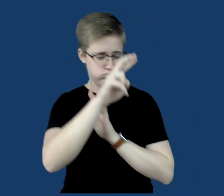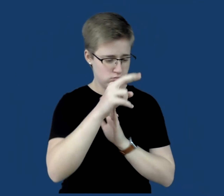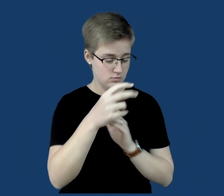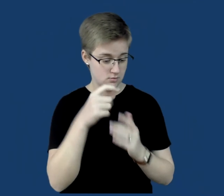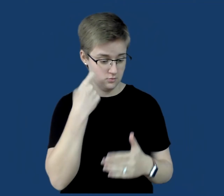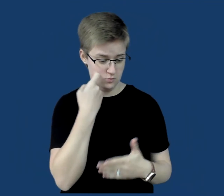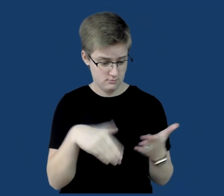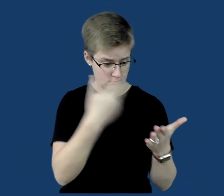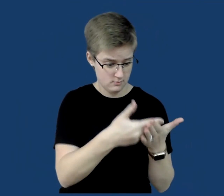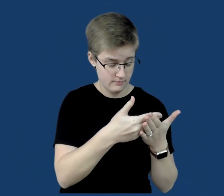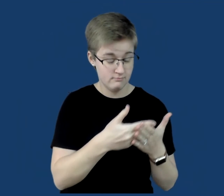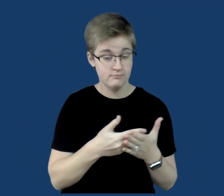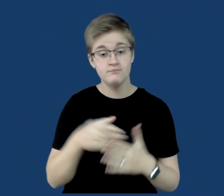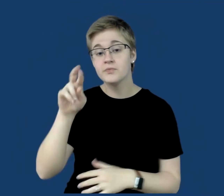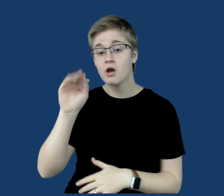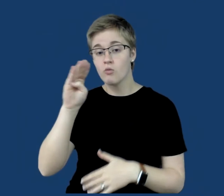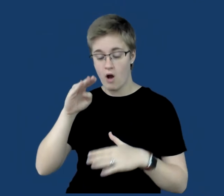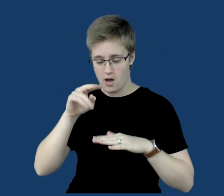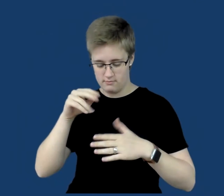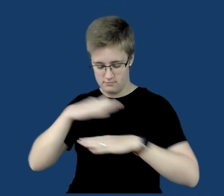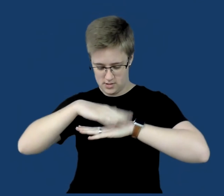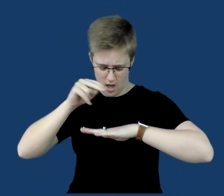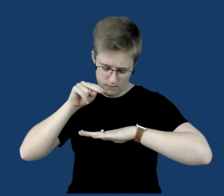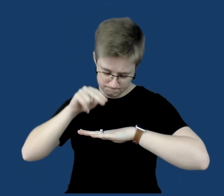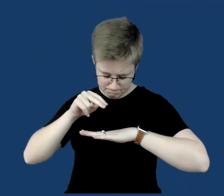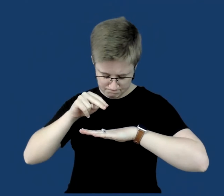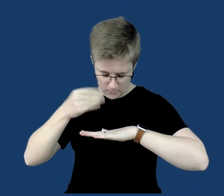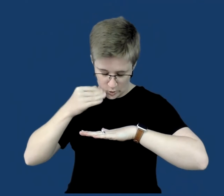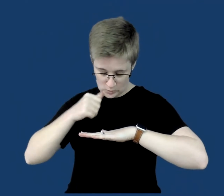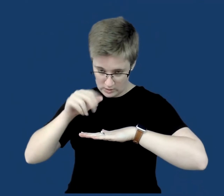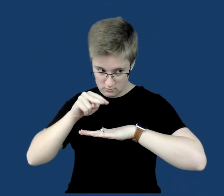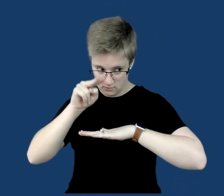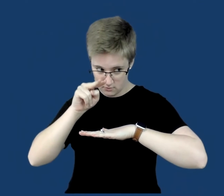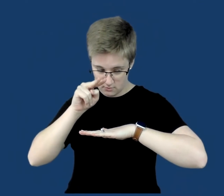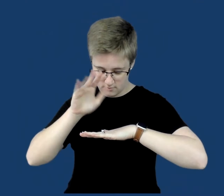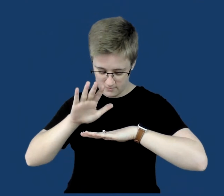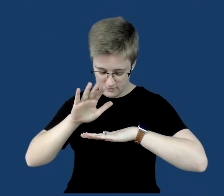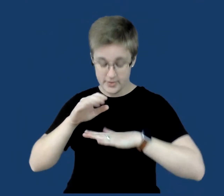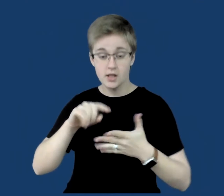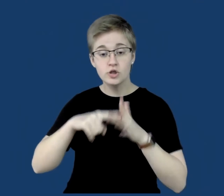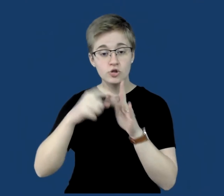looked down at his desk. He knew not to stare at her. He started working on a drawing of the tiger.